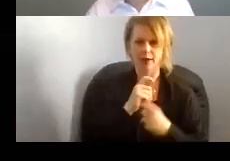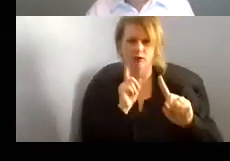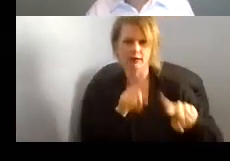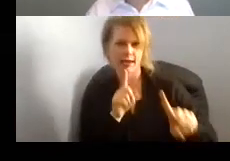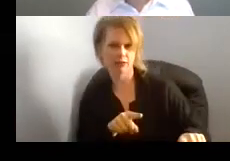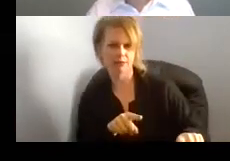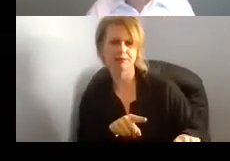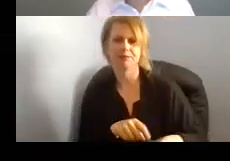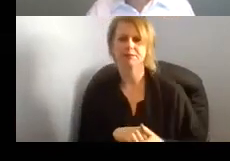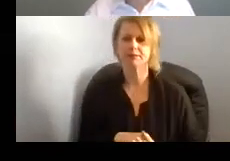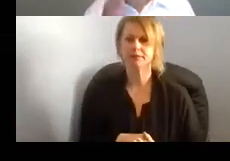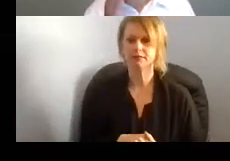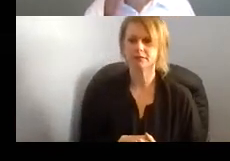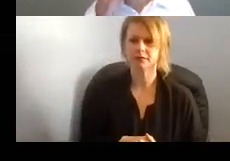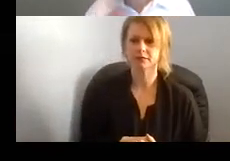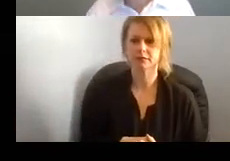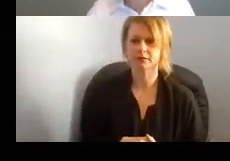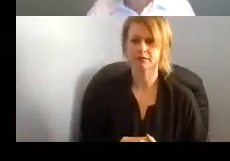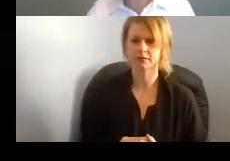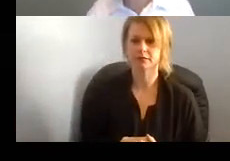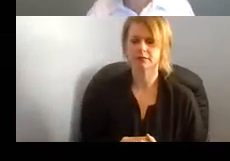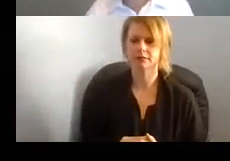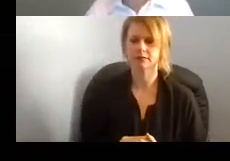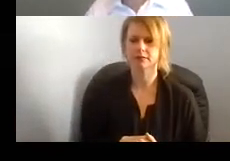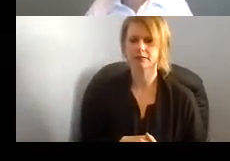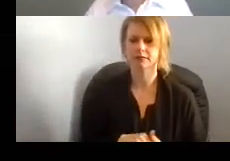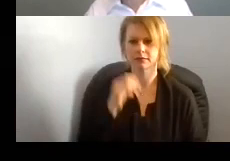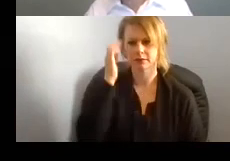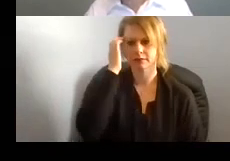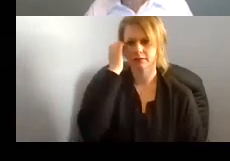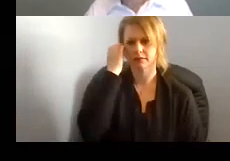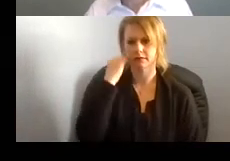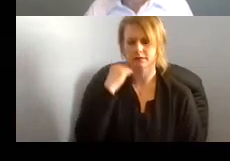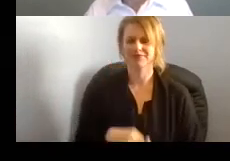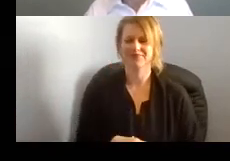start entering your [background voice] questions in the chat box if you can.